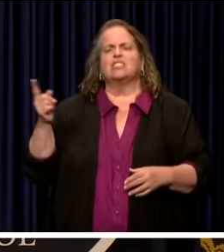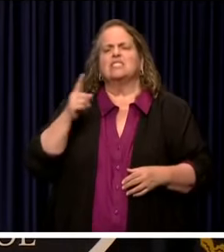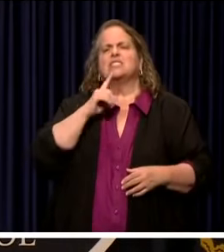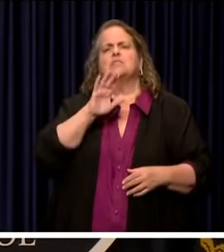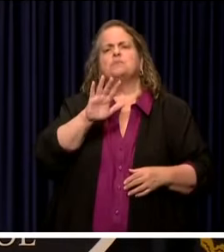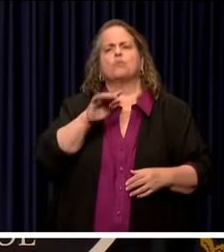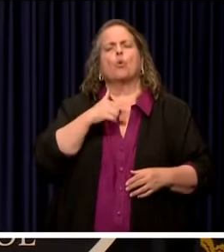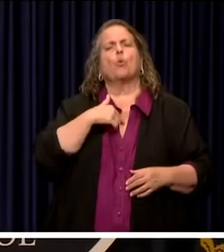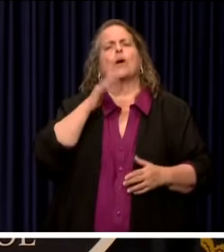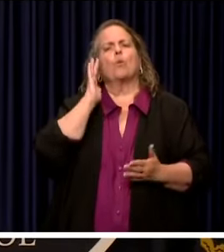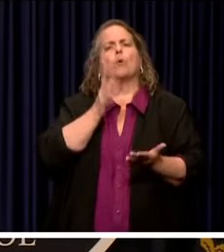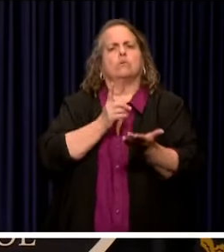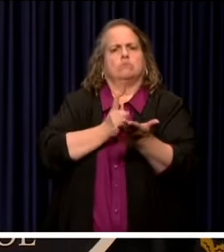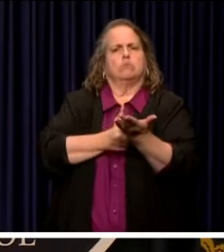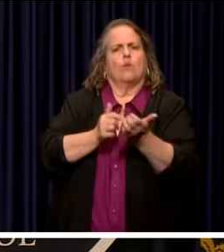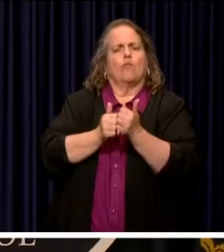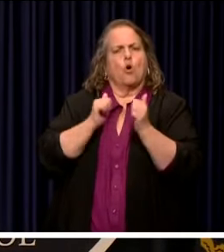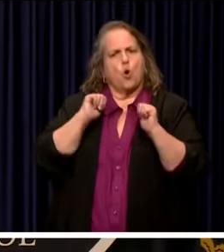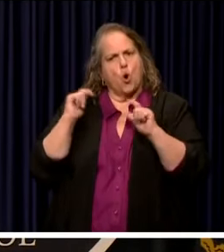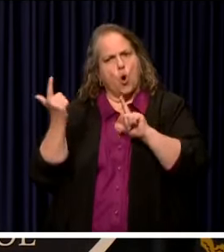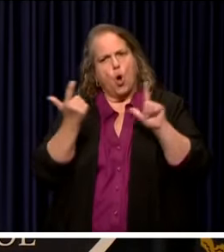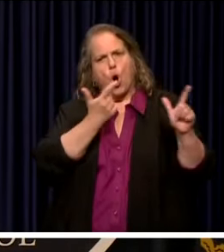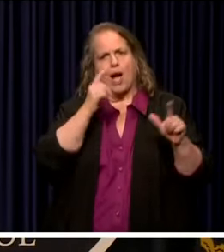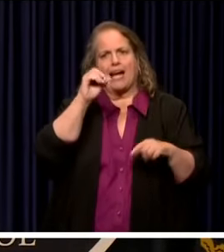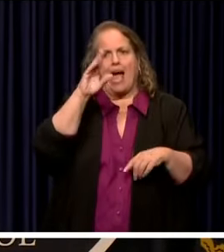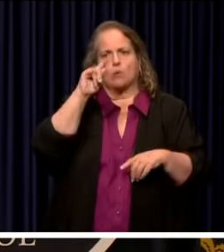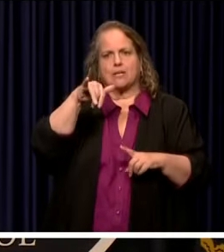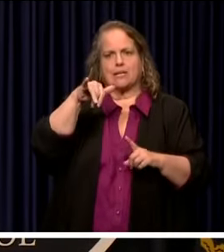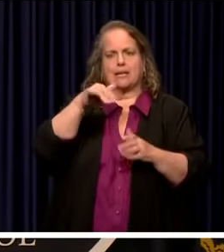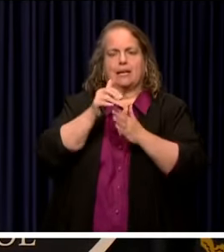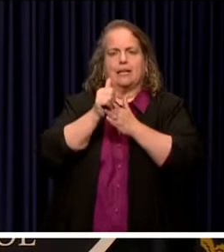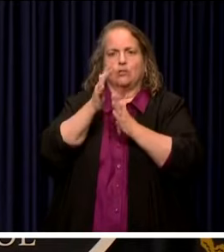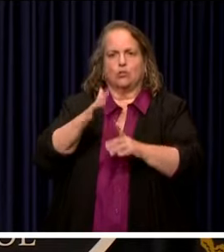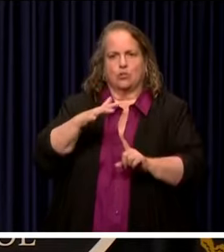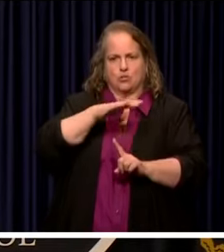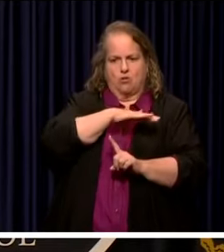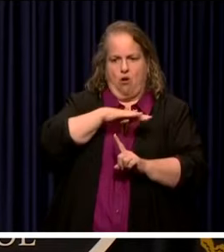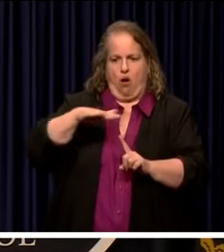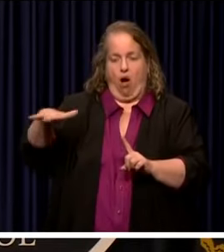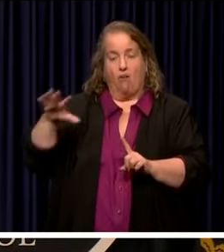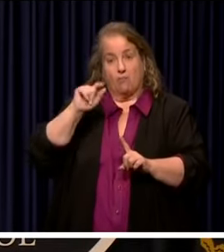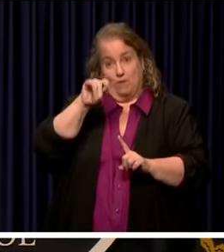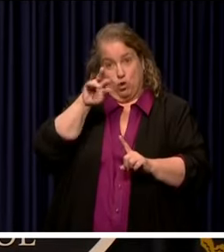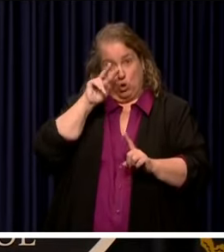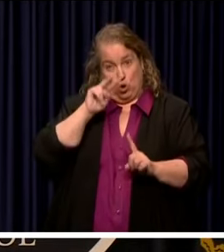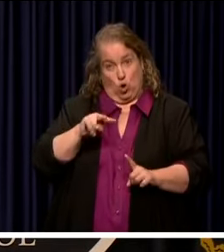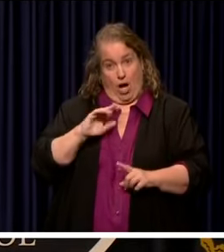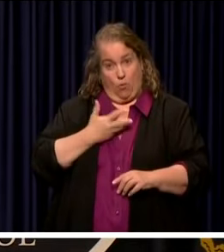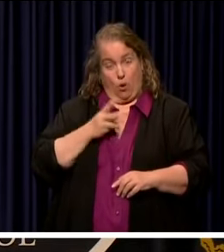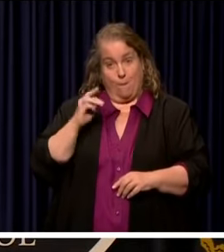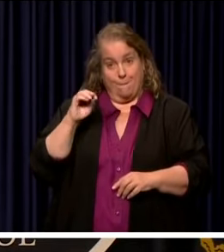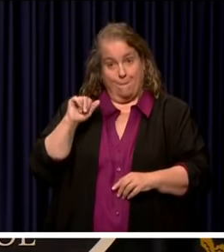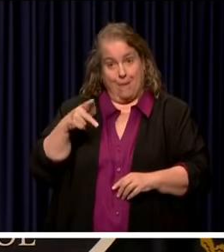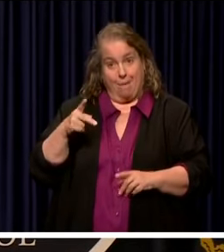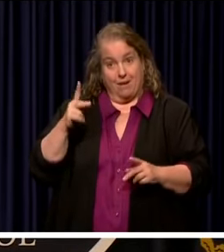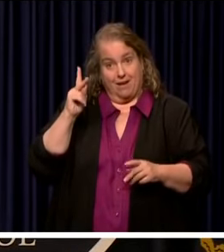ECONOMY IS GOING TO BE REELING FROM IT FOR A LOT LONGER. WE ARE COMMITTED, COMMITTED TO